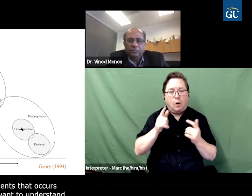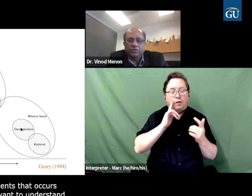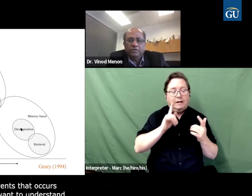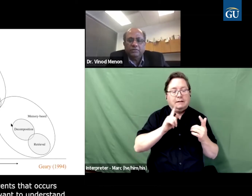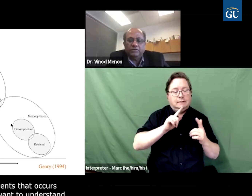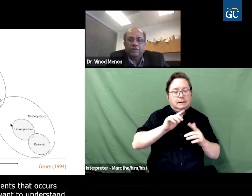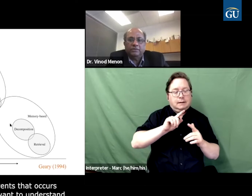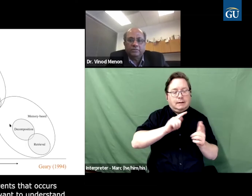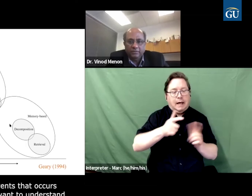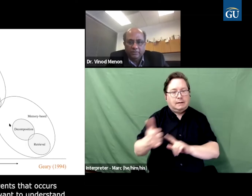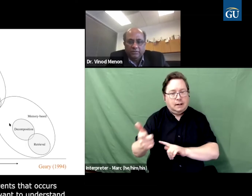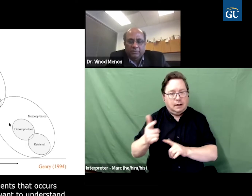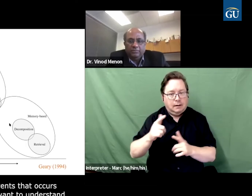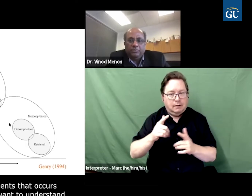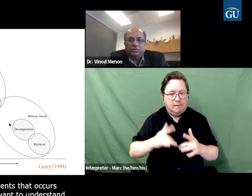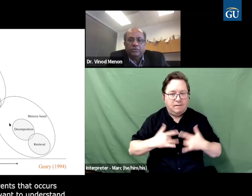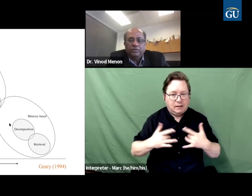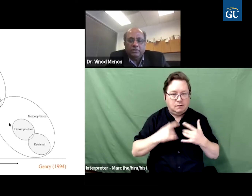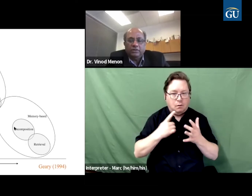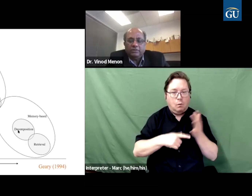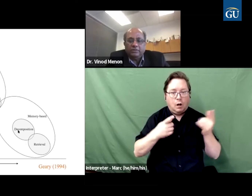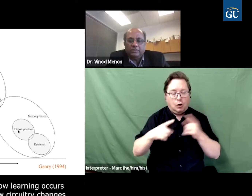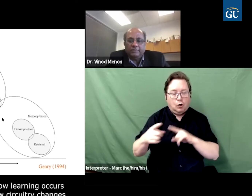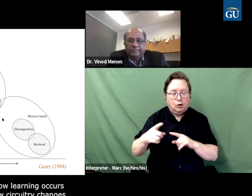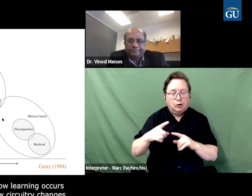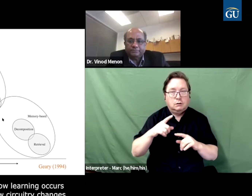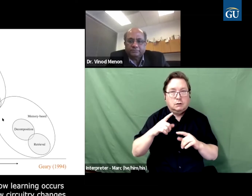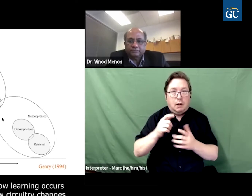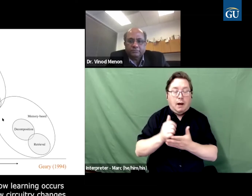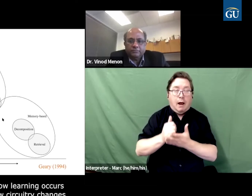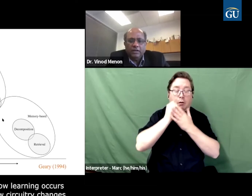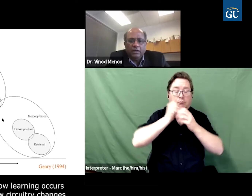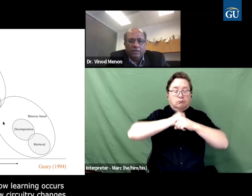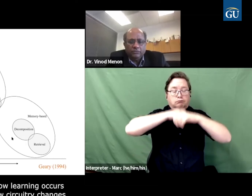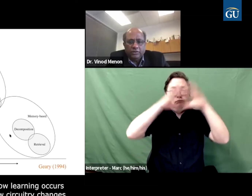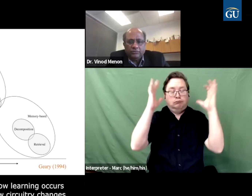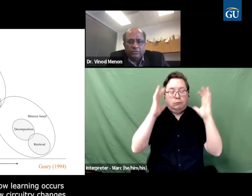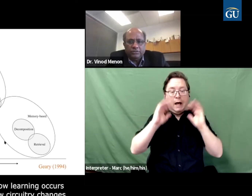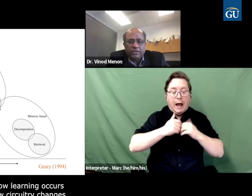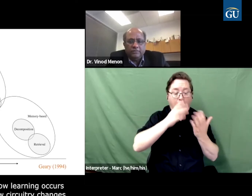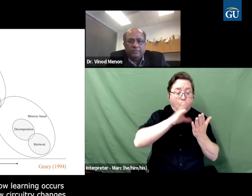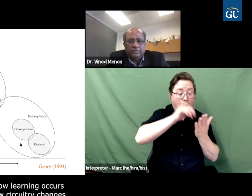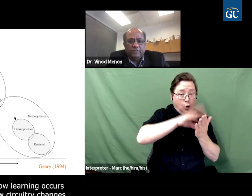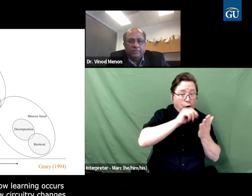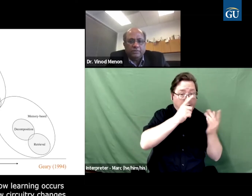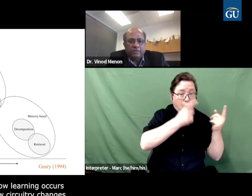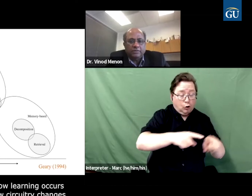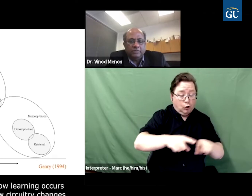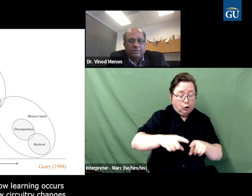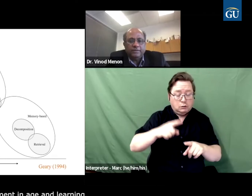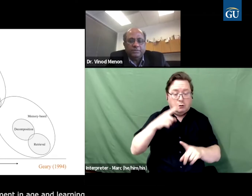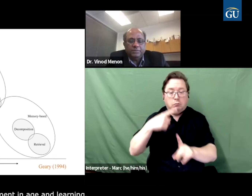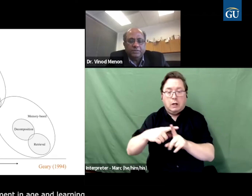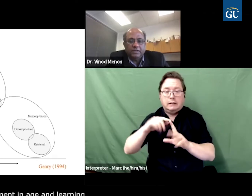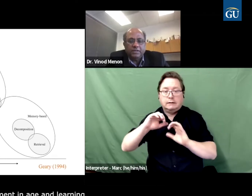that occurs if you want to understand both how learning occurs